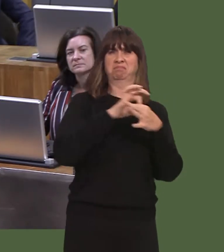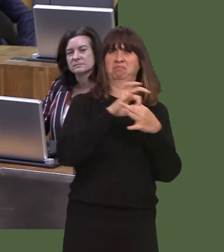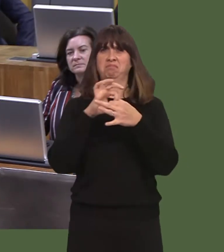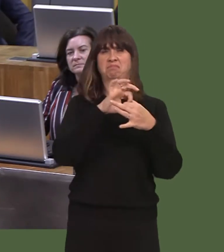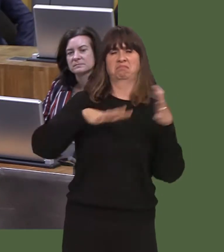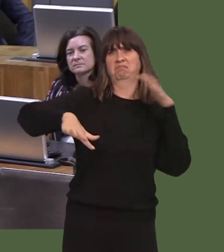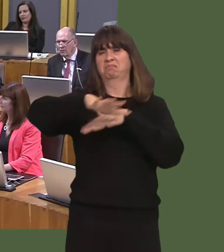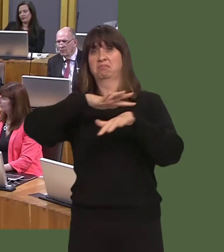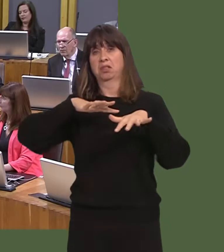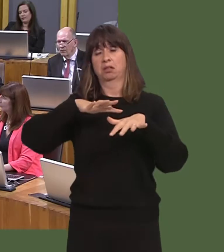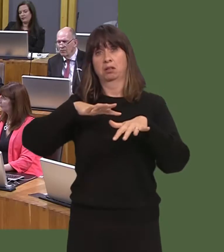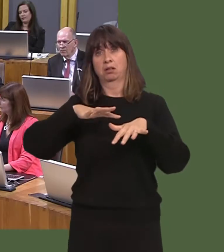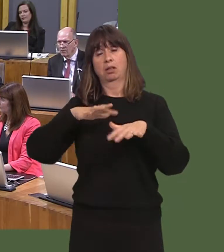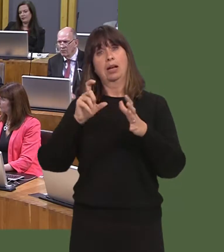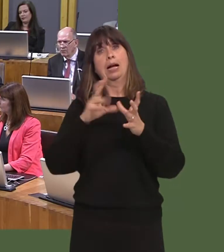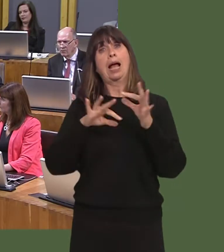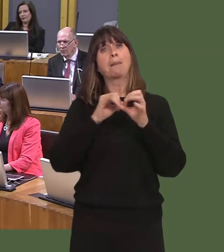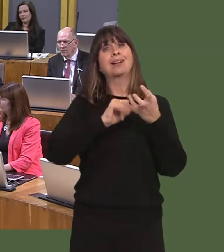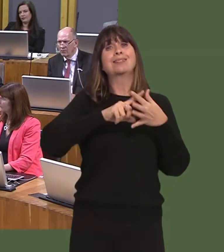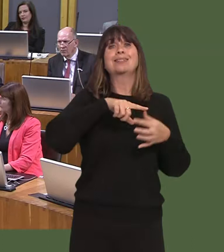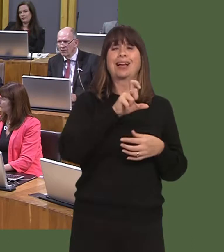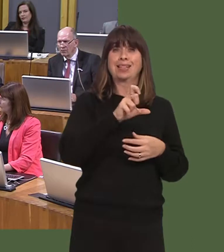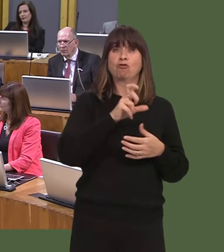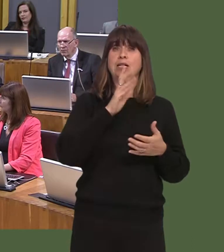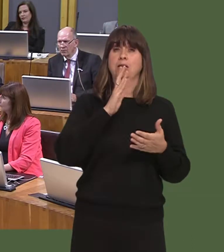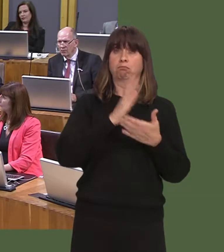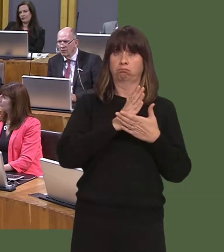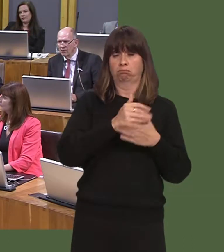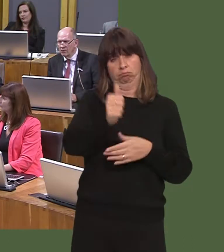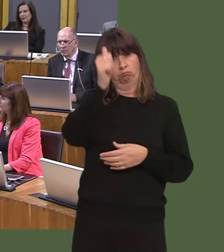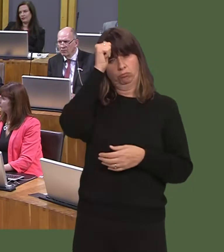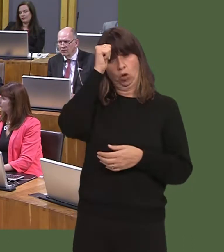I can say that the Cabinet Secretary has received a clear commitment from the chief executive